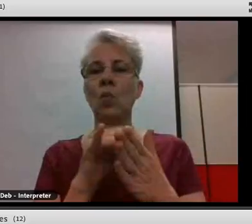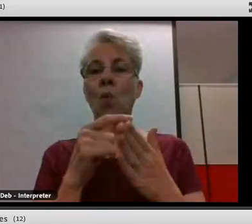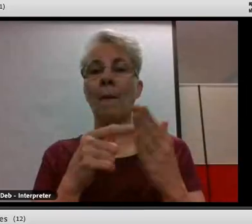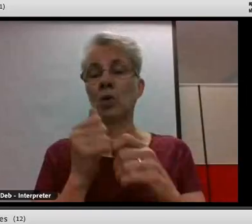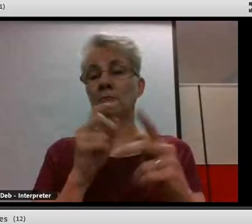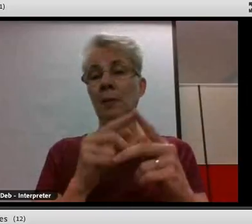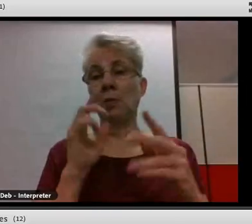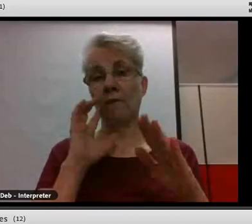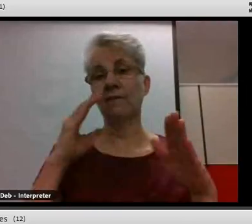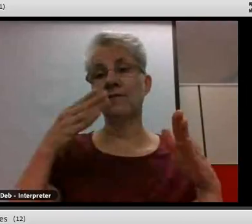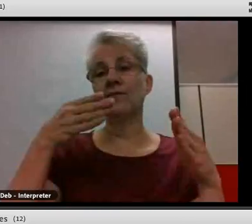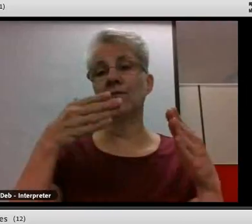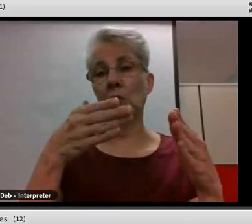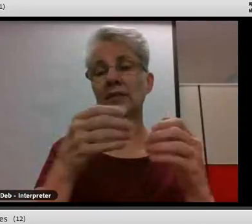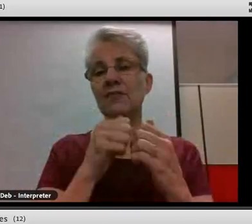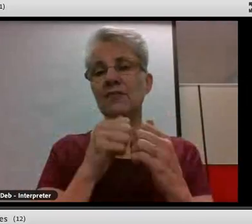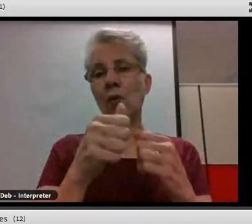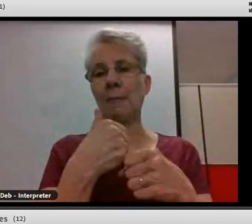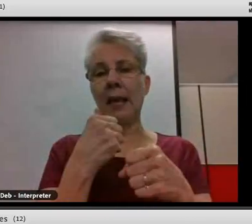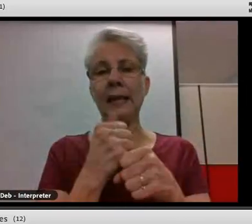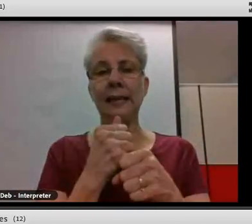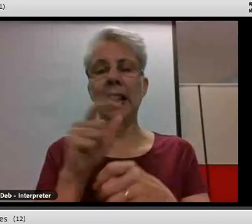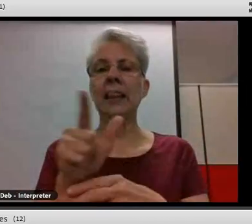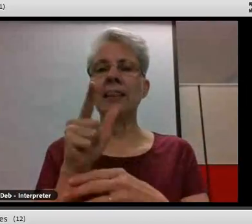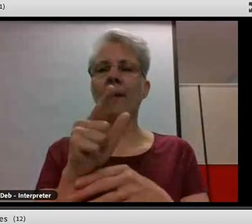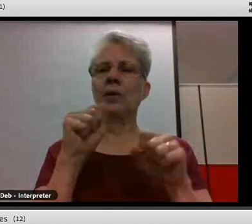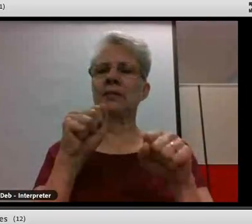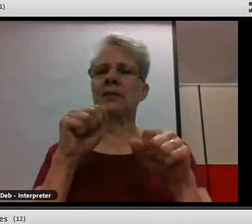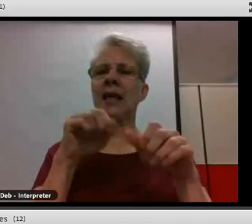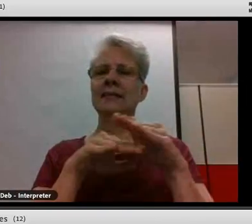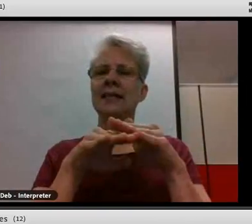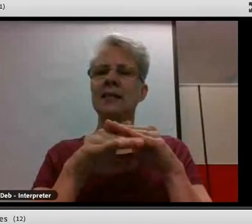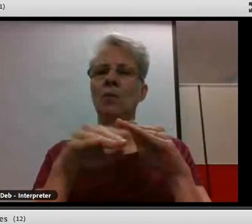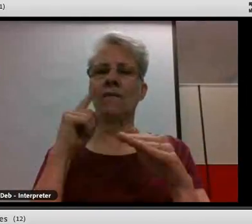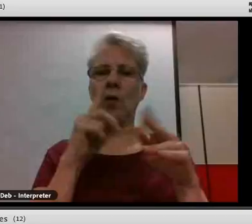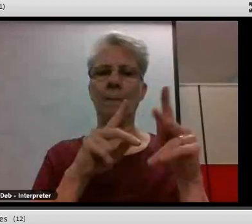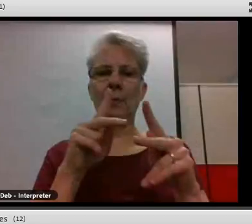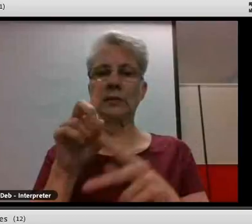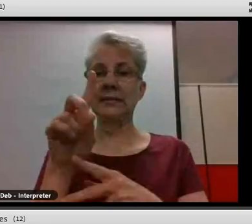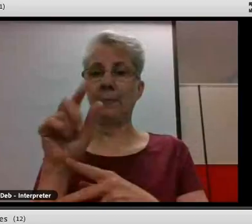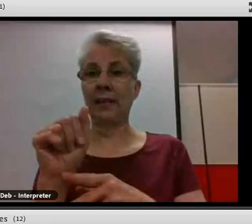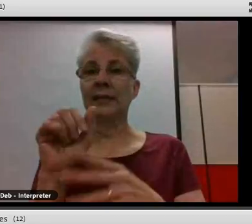remote access to library resources, volunteer readers, real-time captioning,